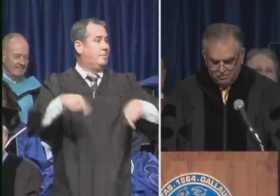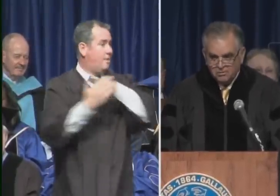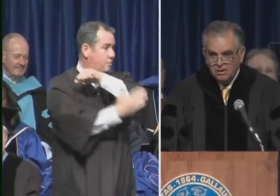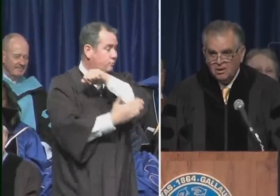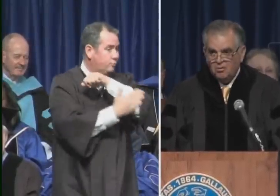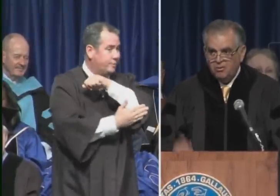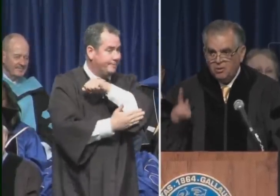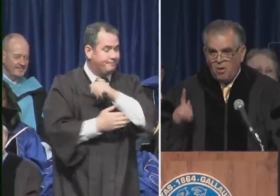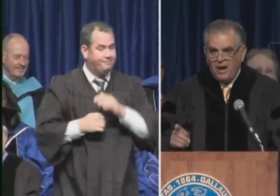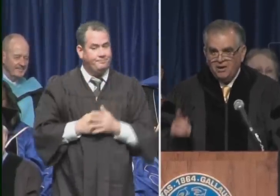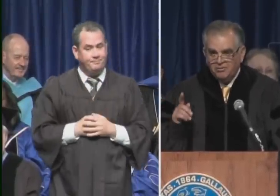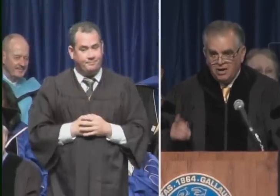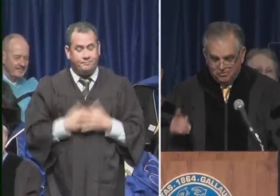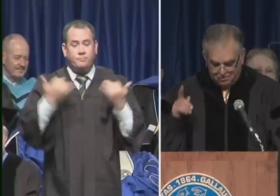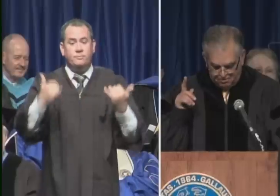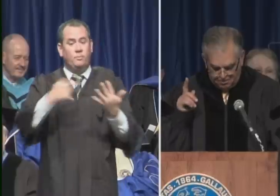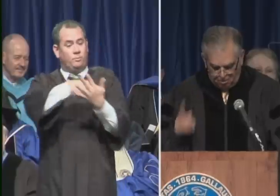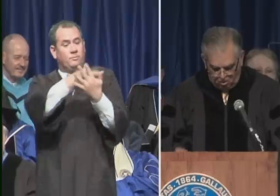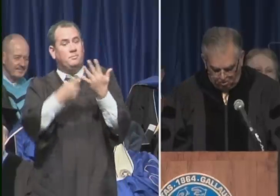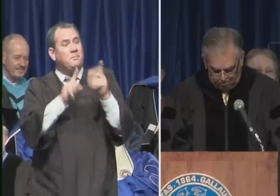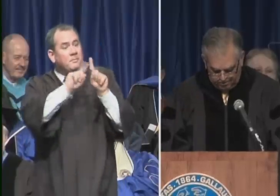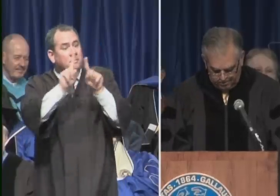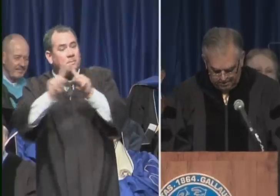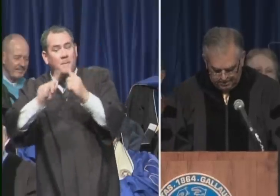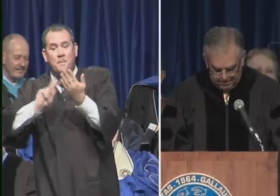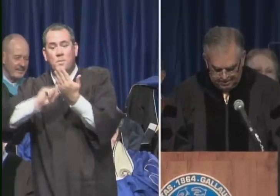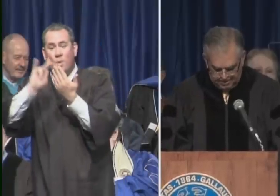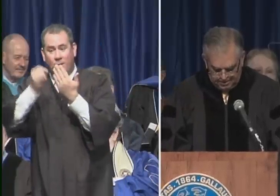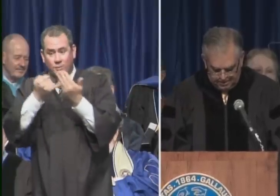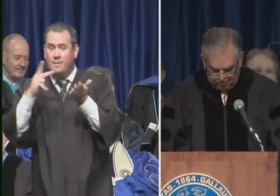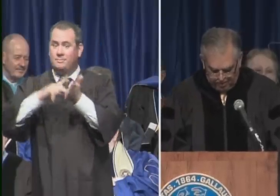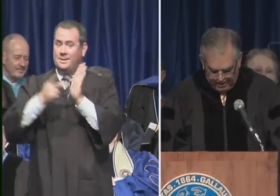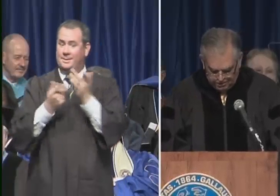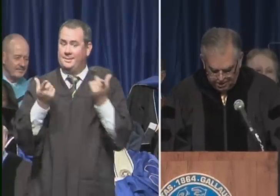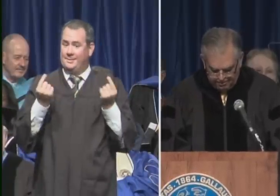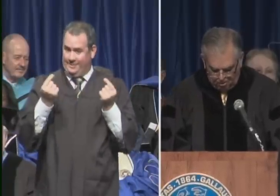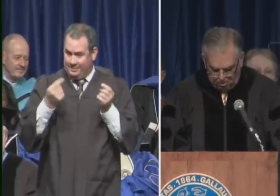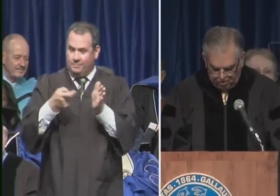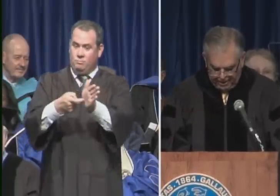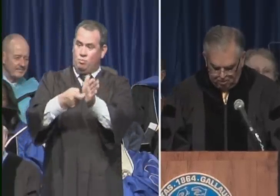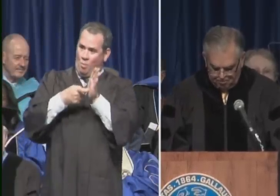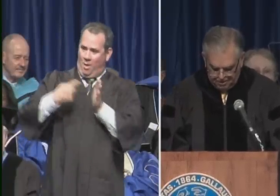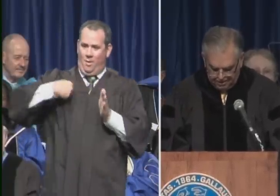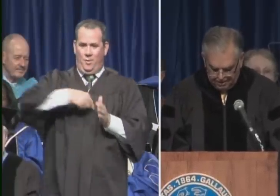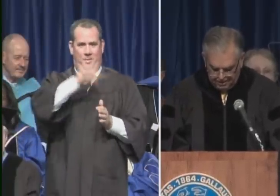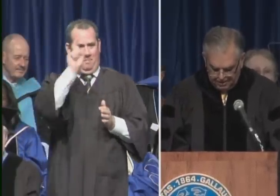requires us to be bold. And when I say bold,